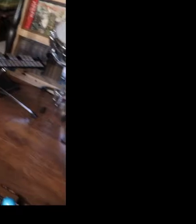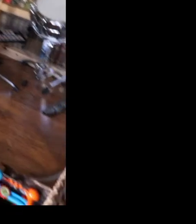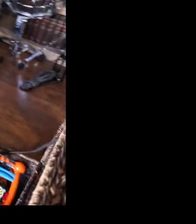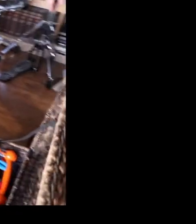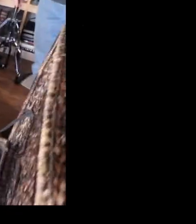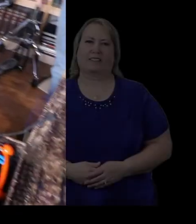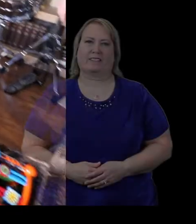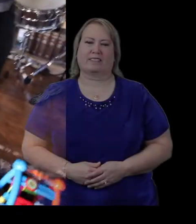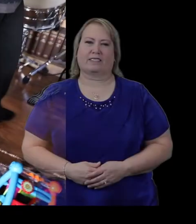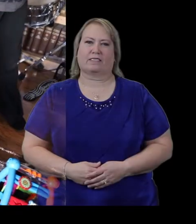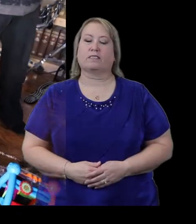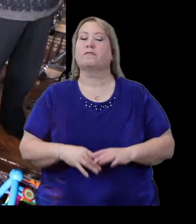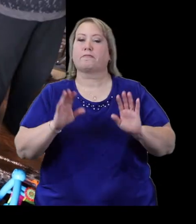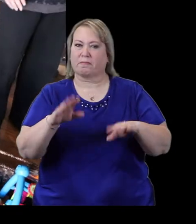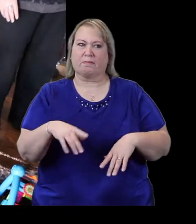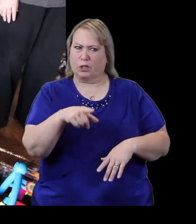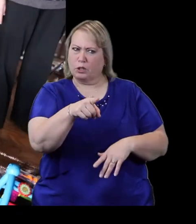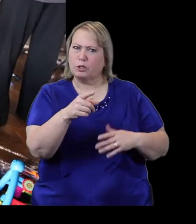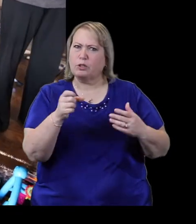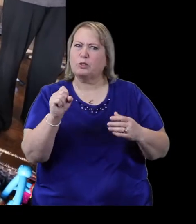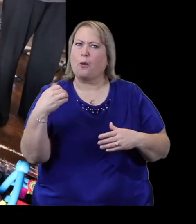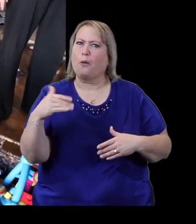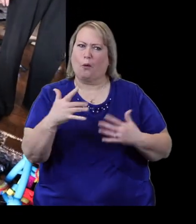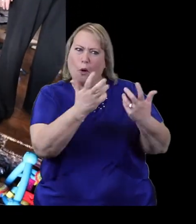Oh gosh! So organized. Oooh, okay.